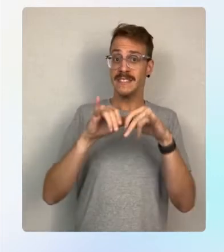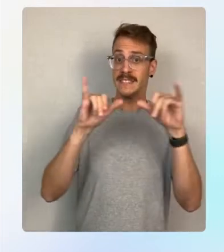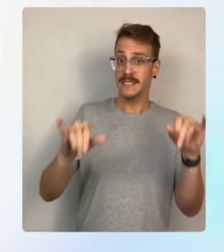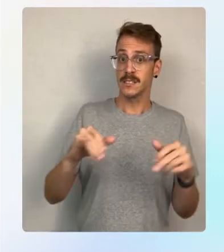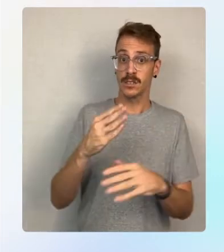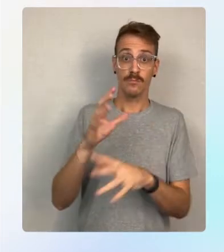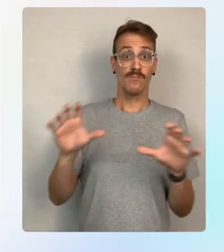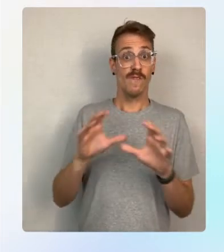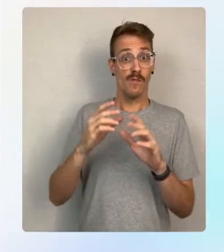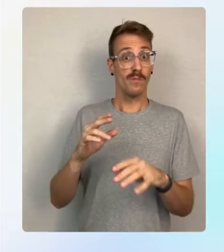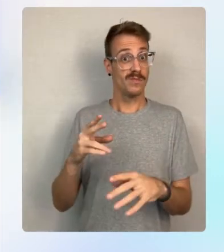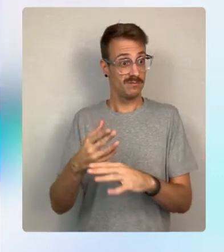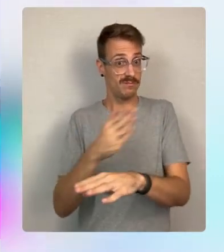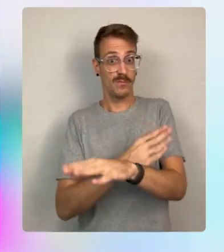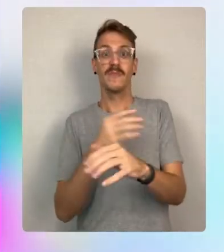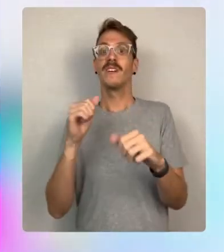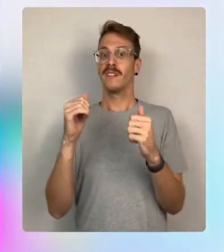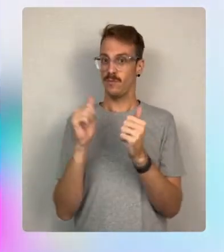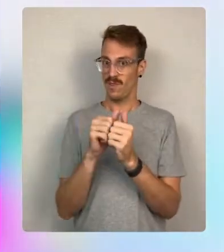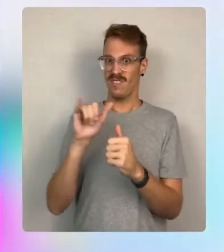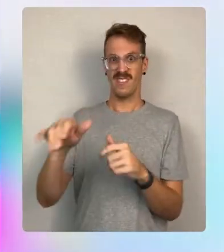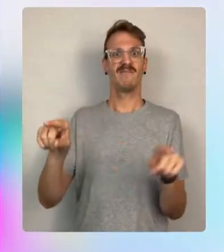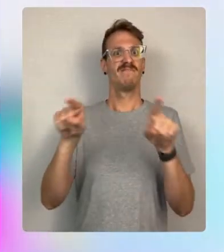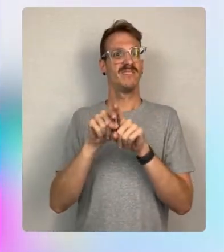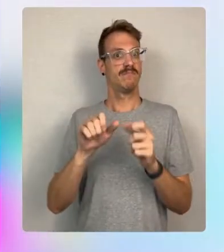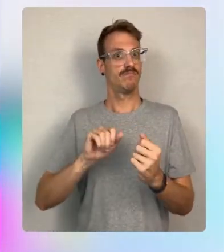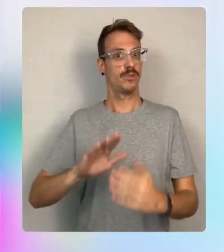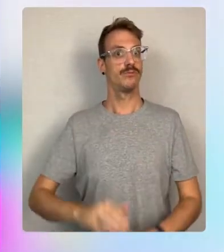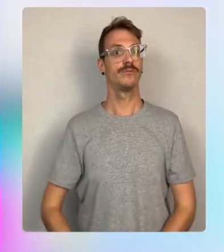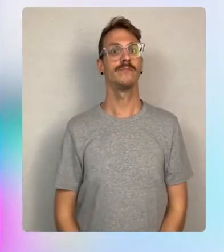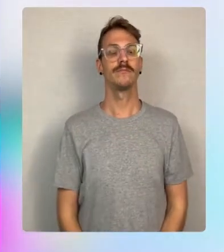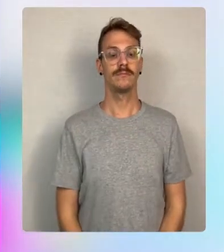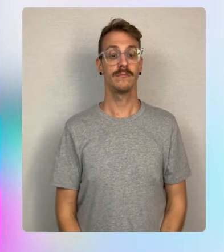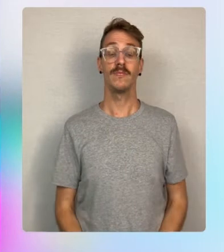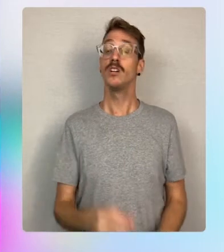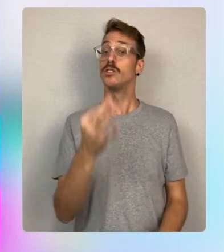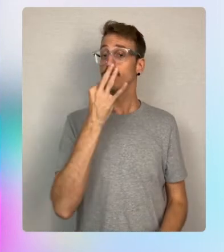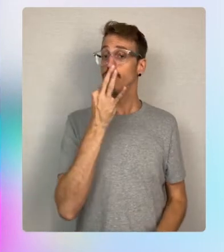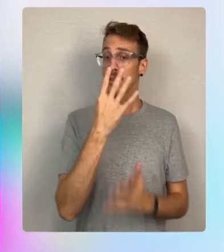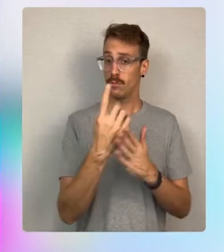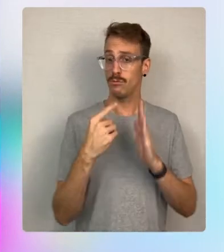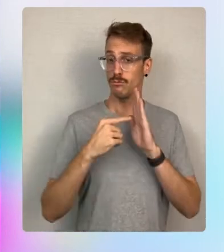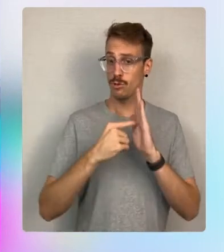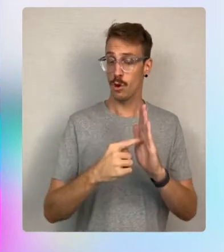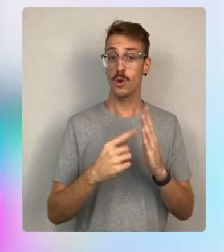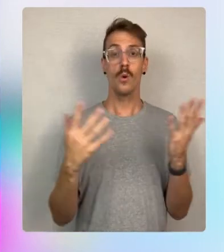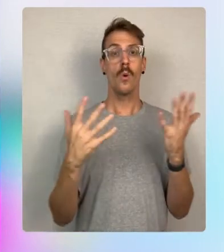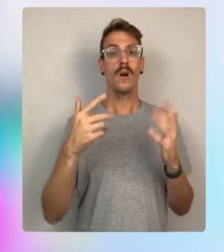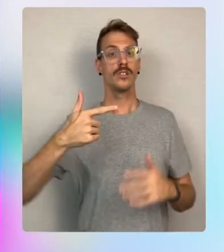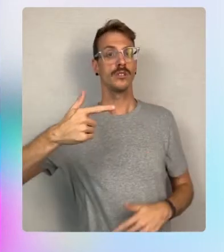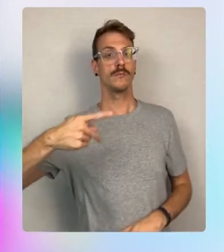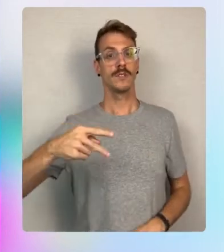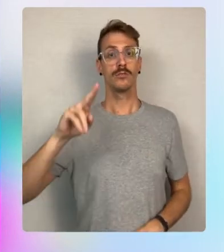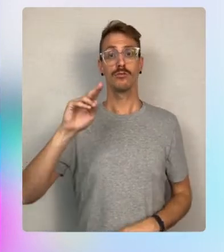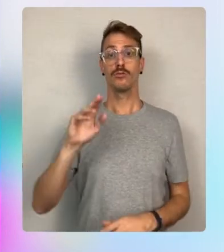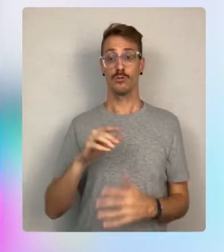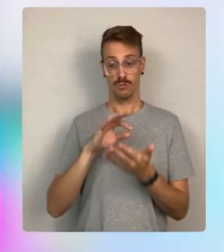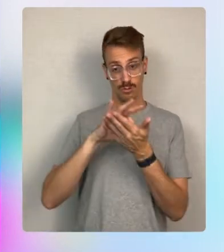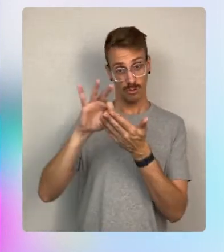using TrackEvent configurations as well. In just a moment, we're going to show you what a GPU Trace